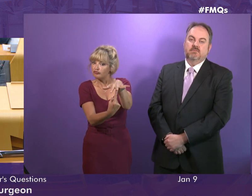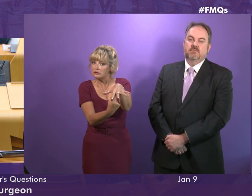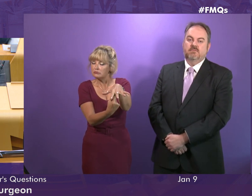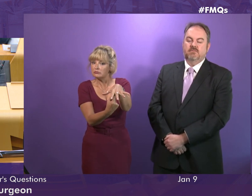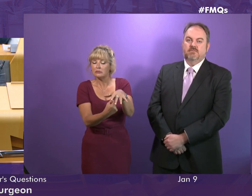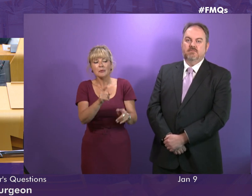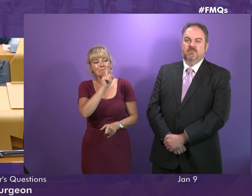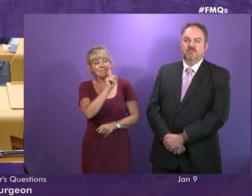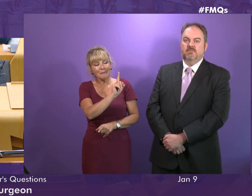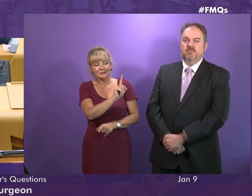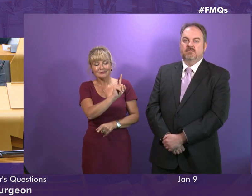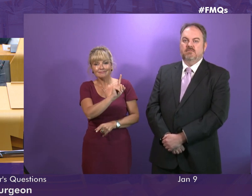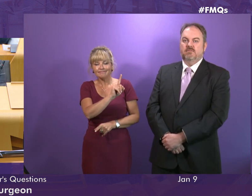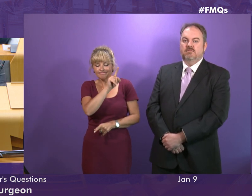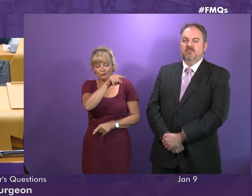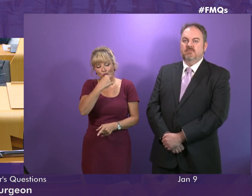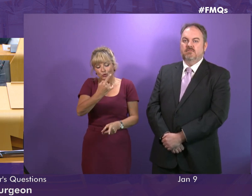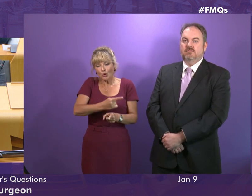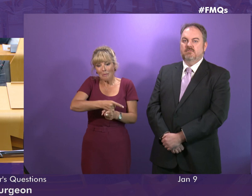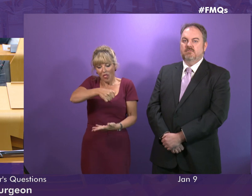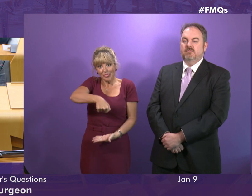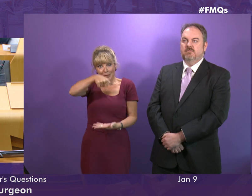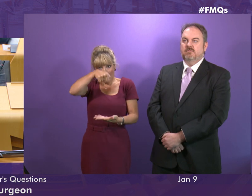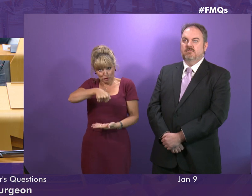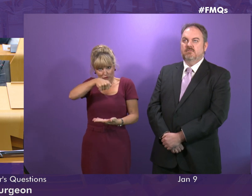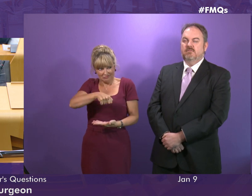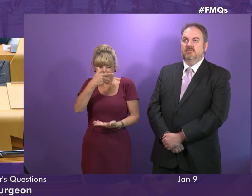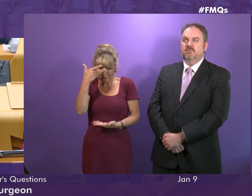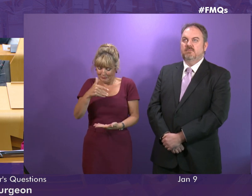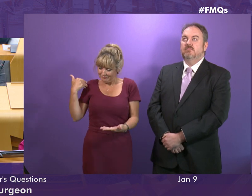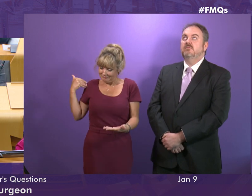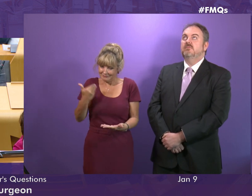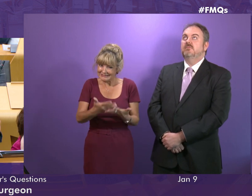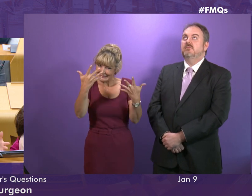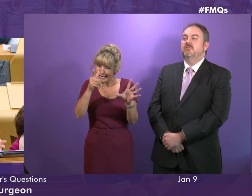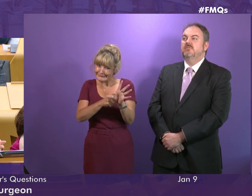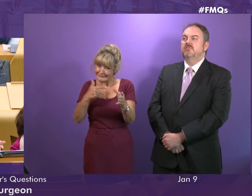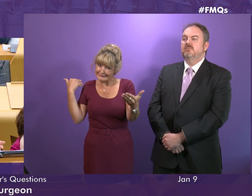Within the confines of a budget that has been reduced over the past decade by a Conservative